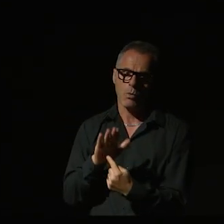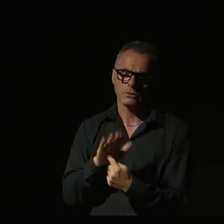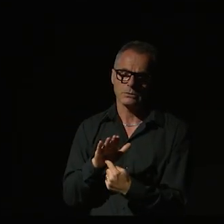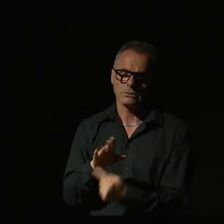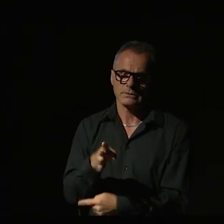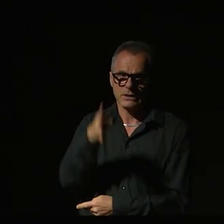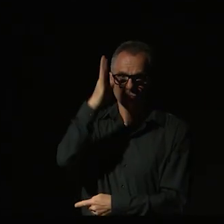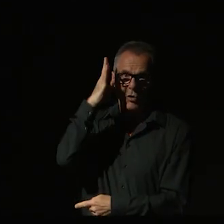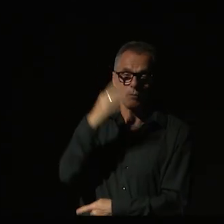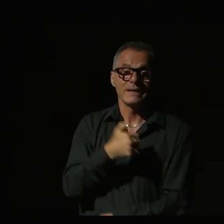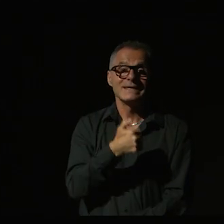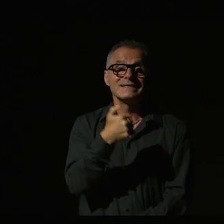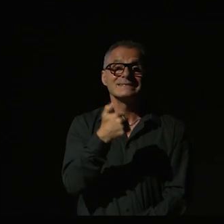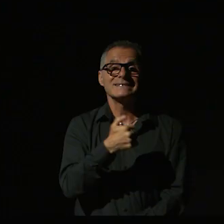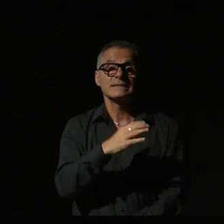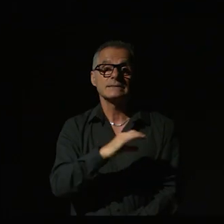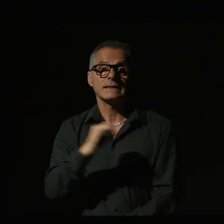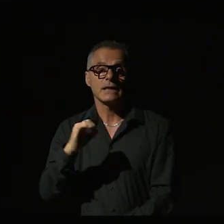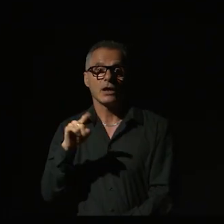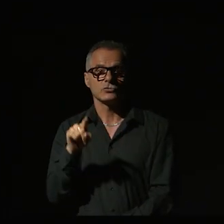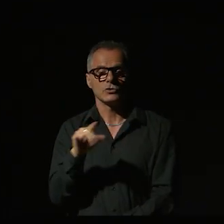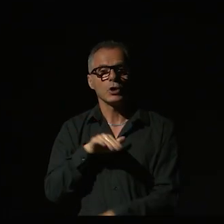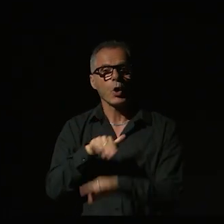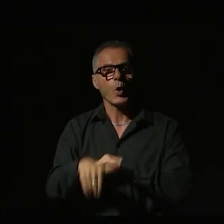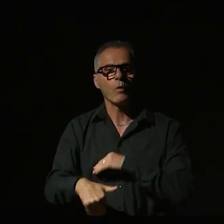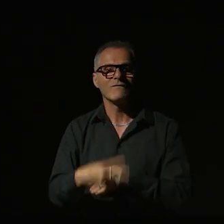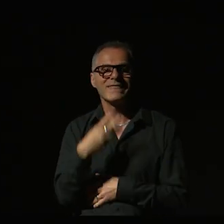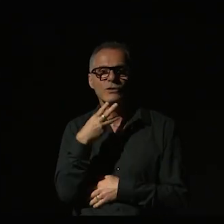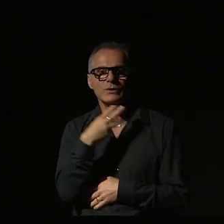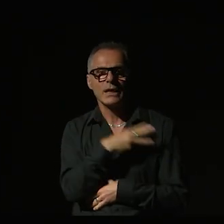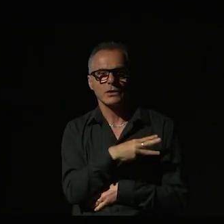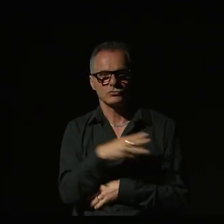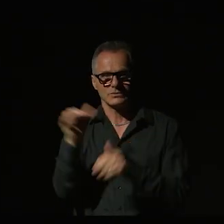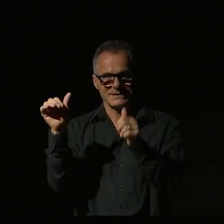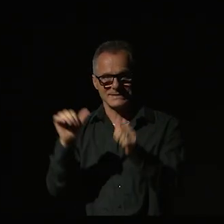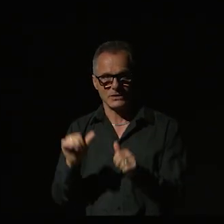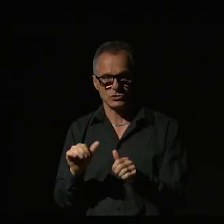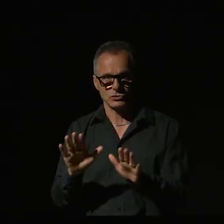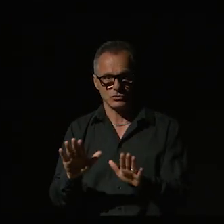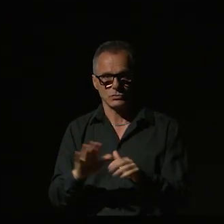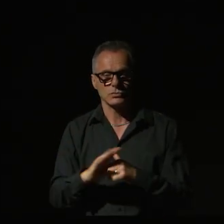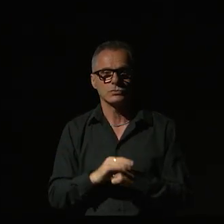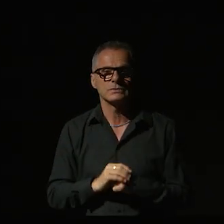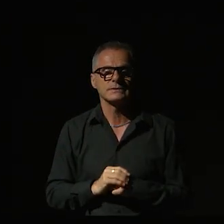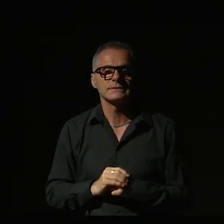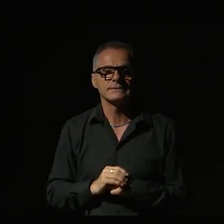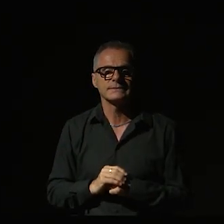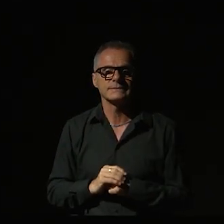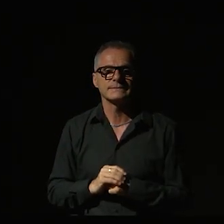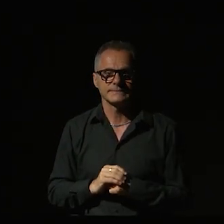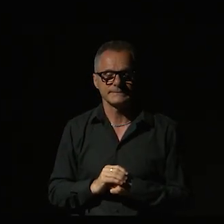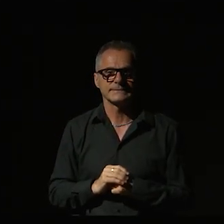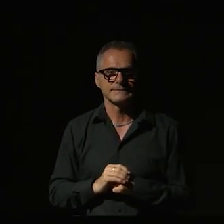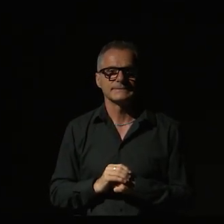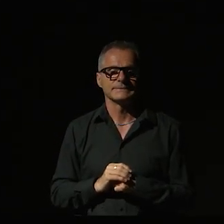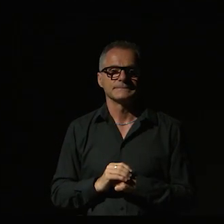In 1600, it comprised over 300 statues. Key pieces include the 'Hercules Farnese',